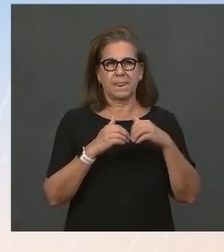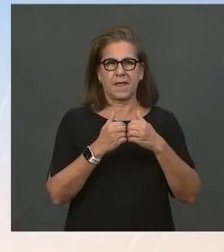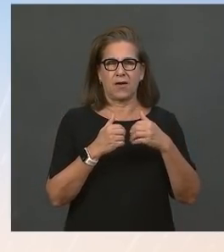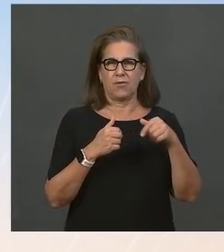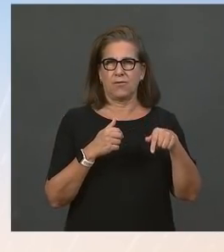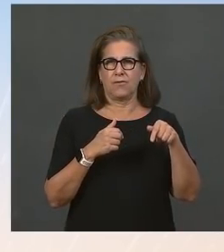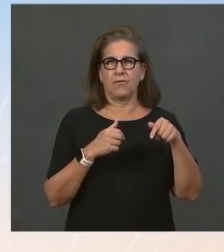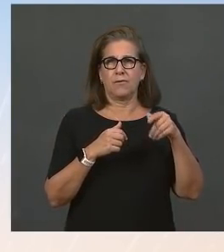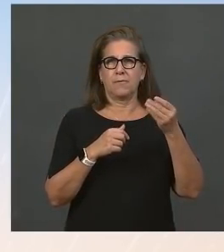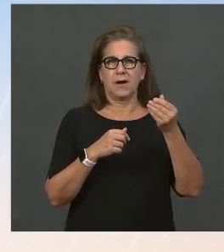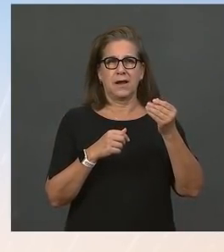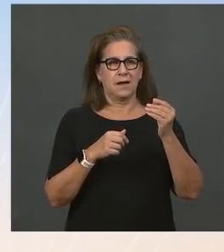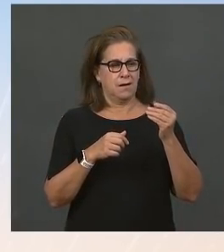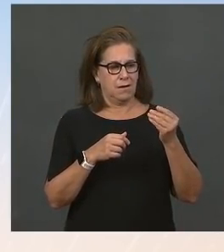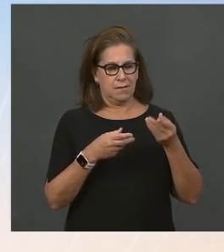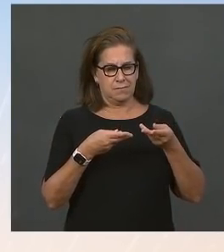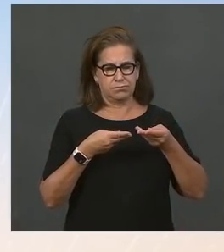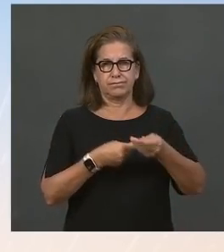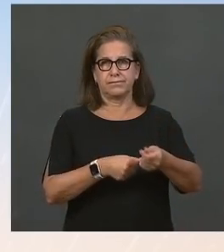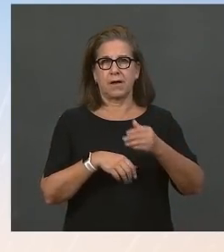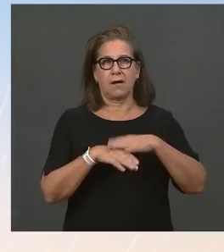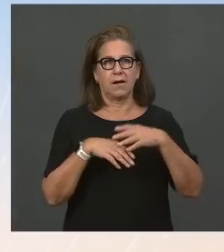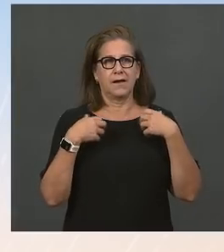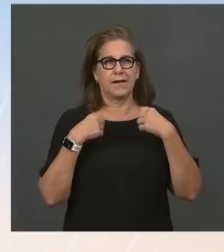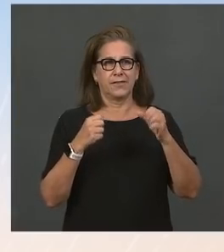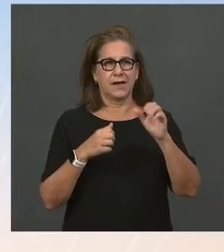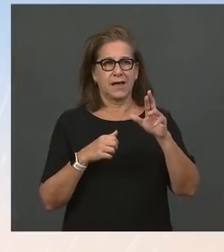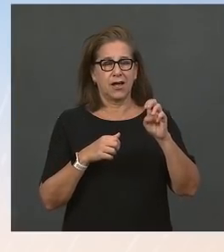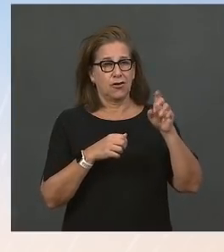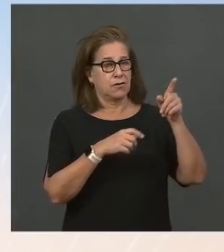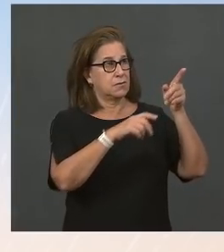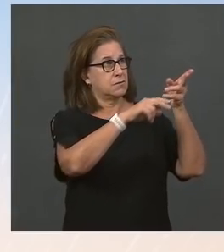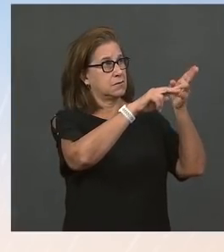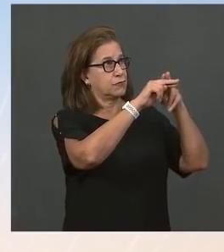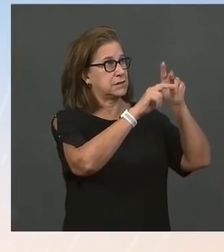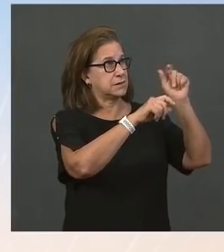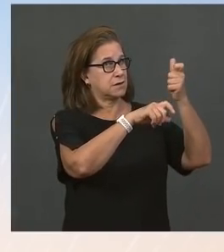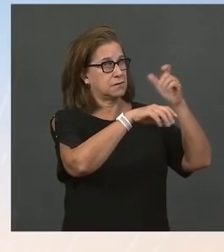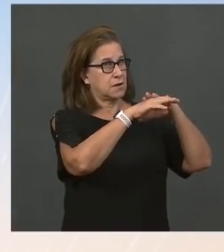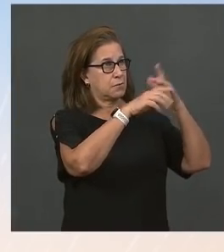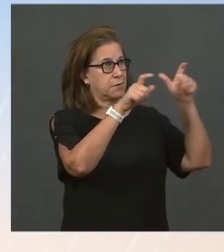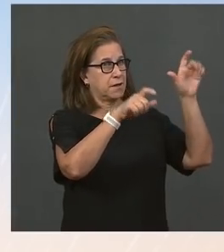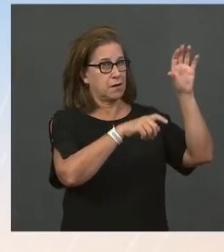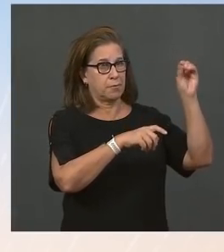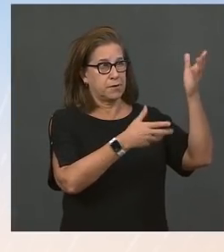without a corporate tax increase? Ms. Psaki: Yes, absolutely. But there are different corporate tax increases in here.